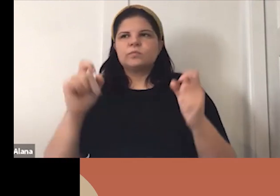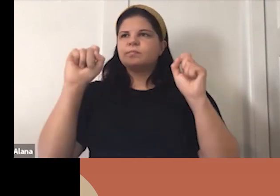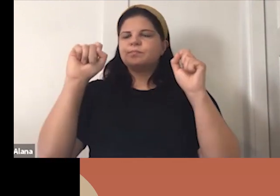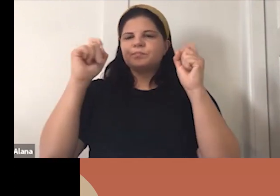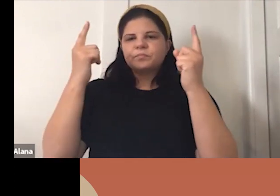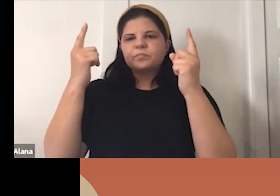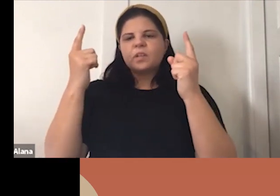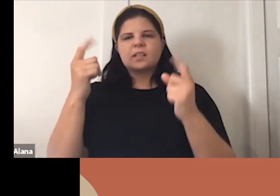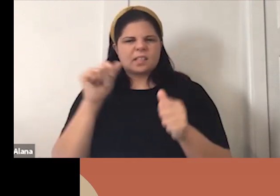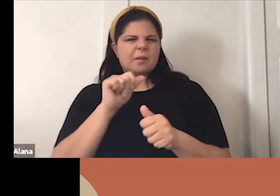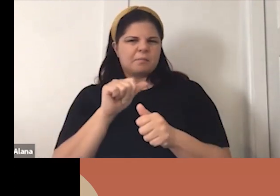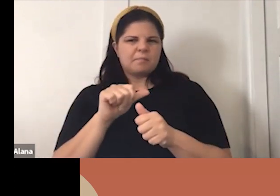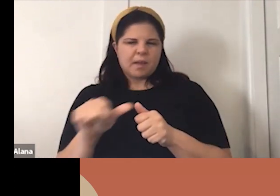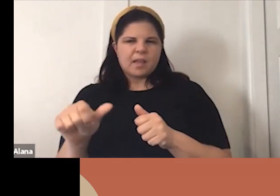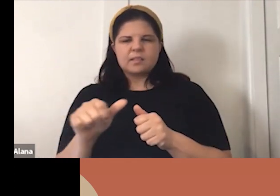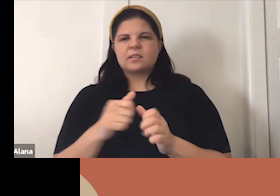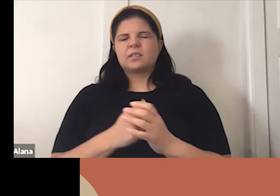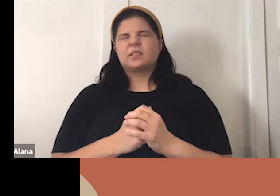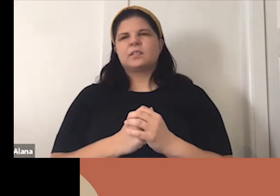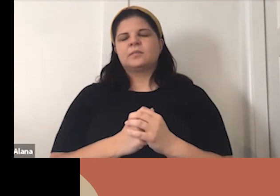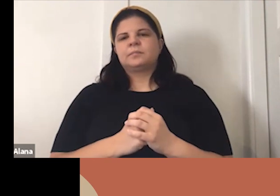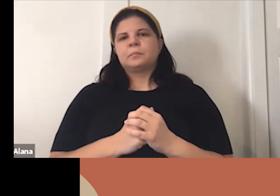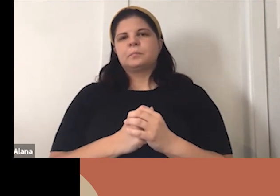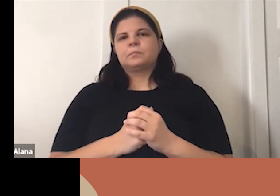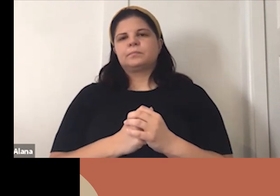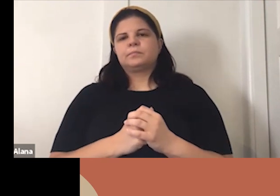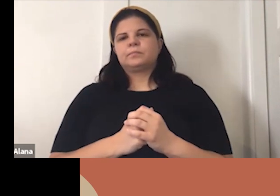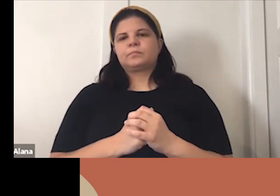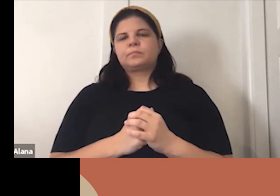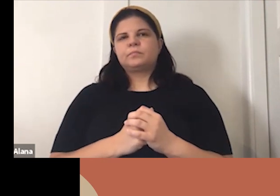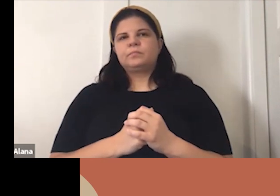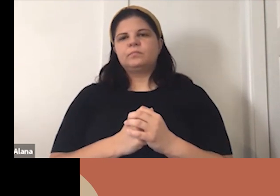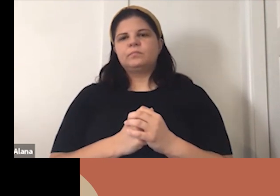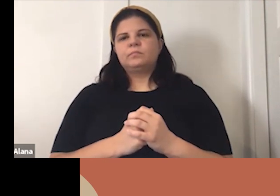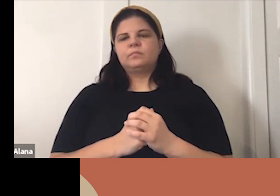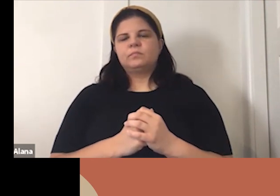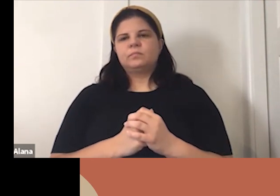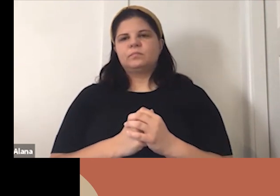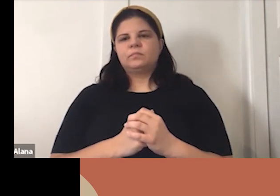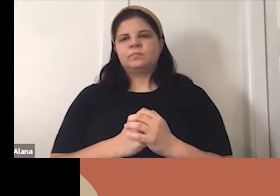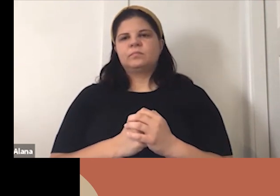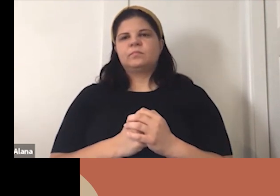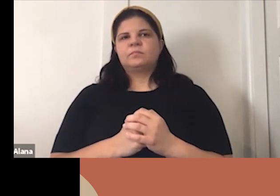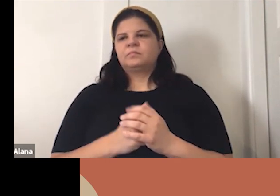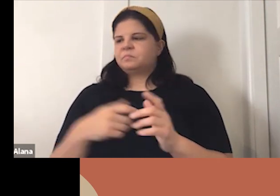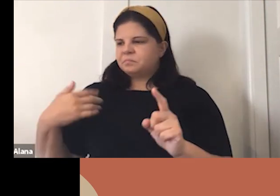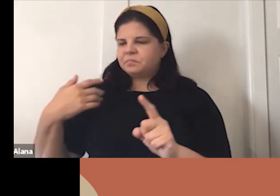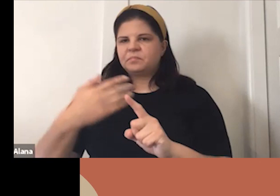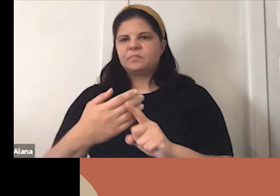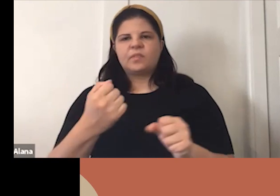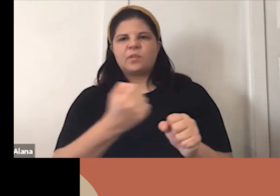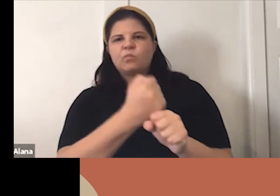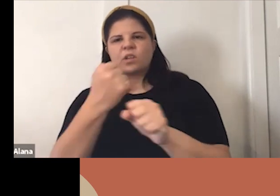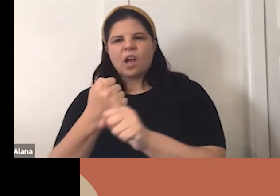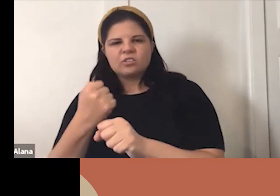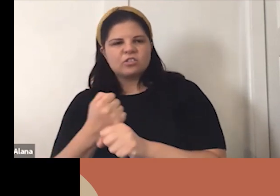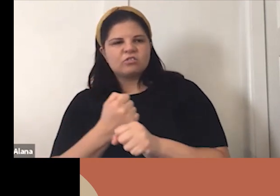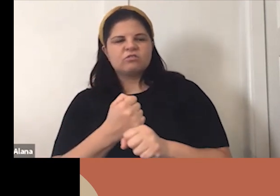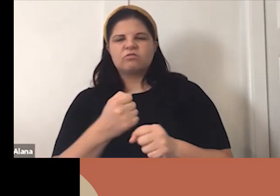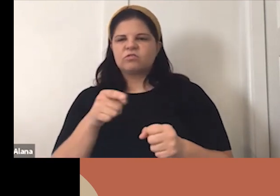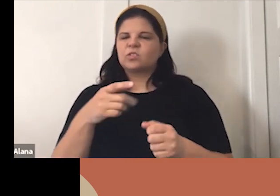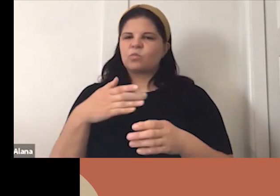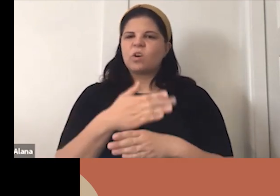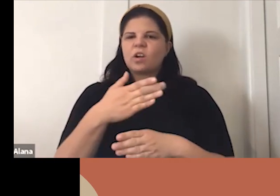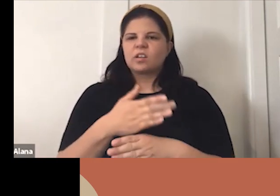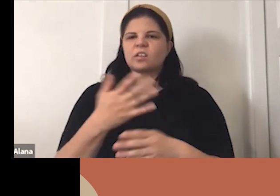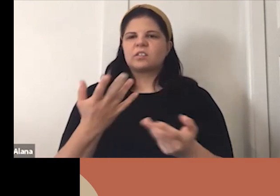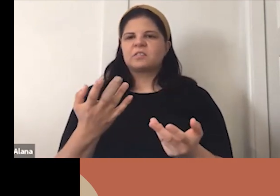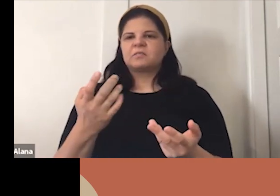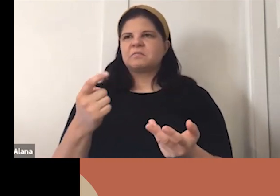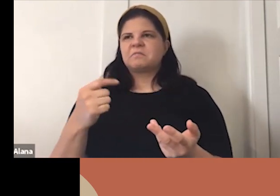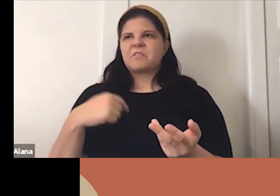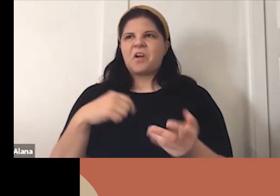best I could all of the parts of the production of this work that I had not known before.